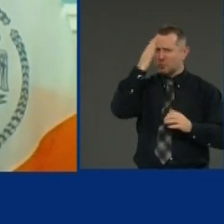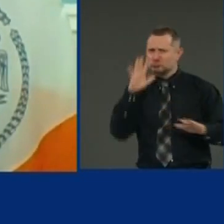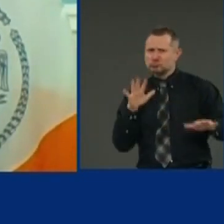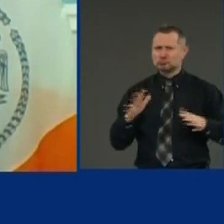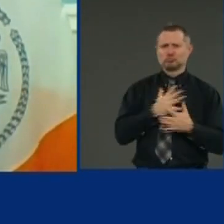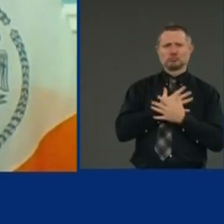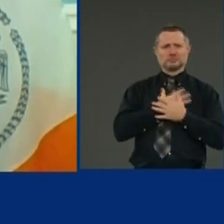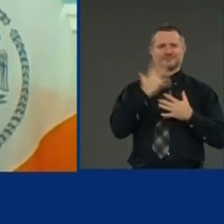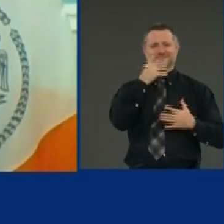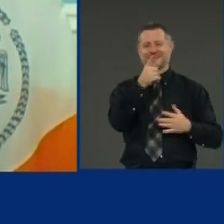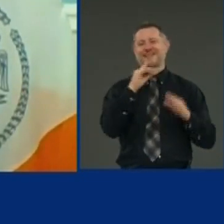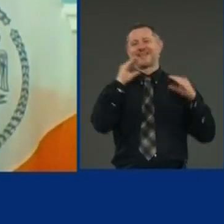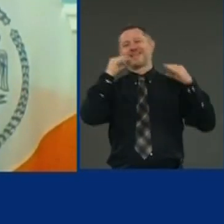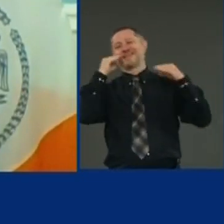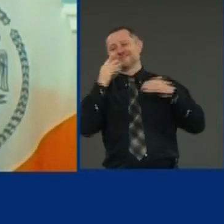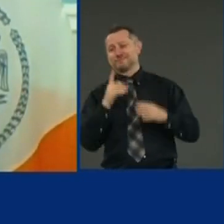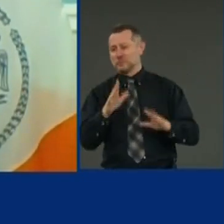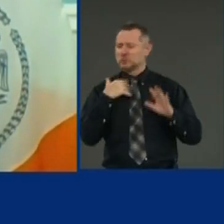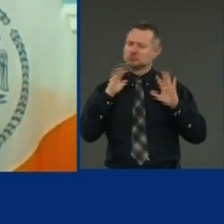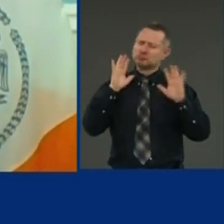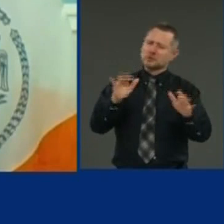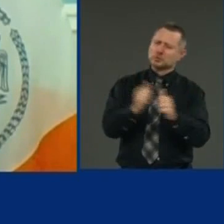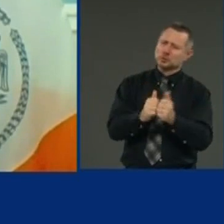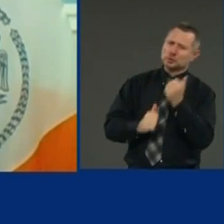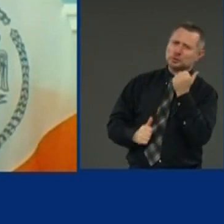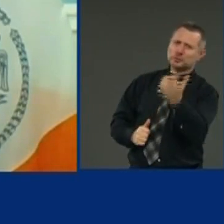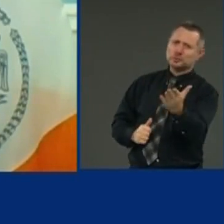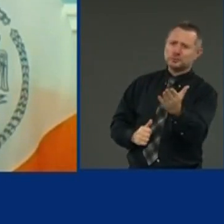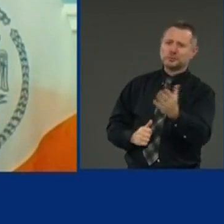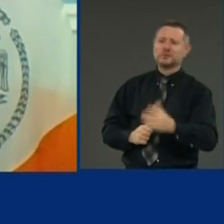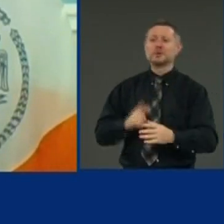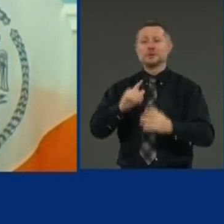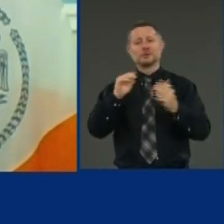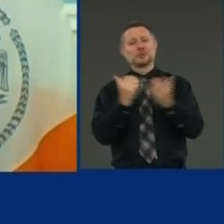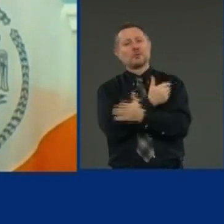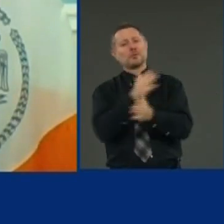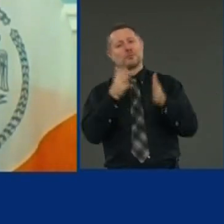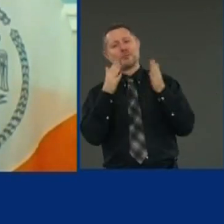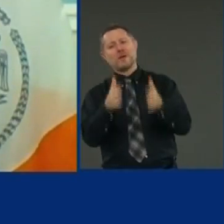RESTED -- I DON'T KNOW WHY, BUT HE'S LOOKING EXTRAORDINARILY